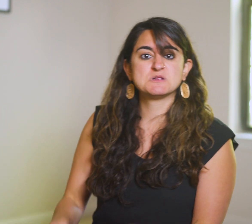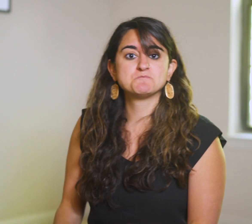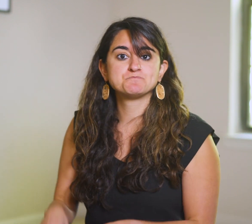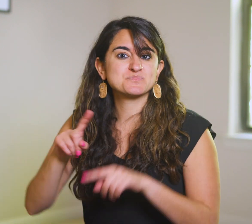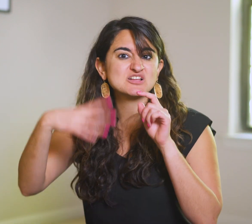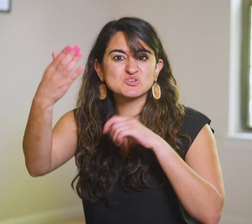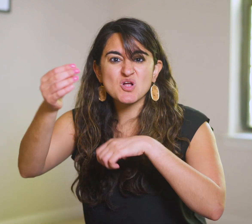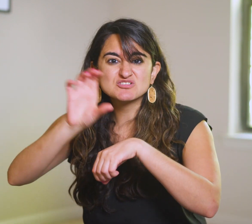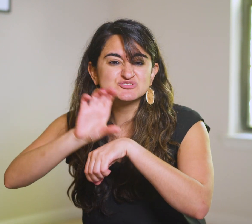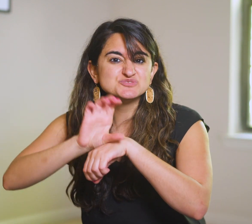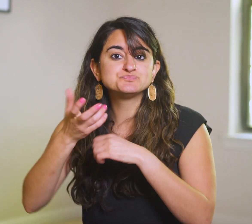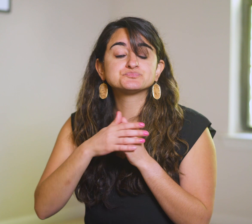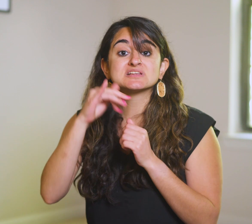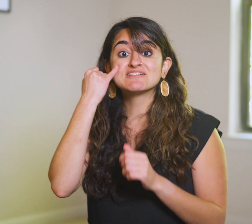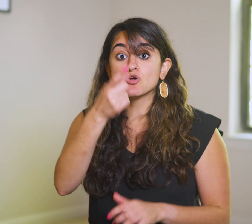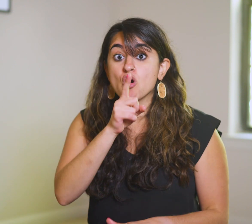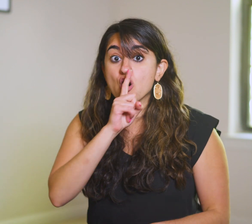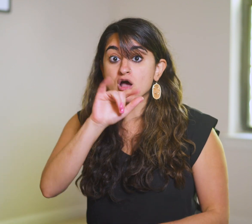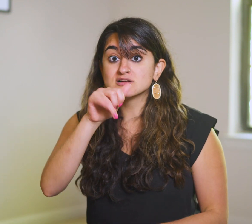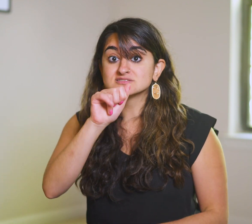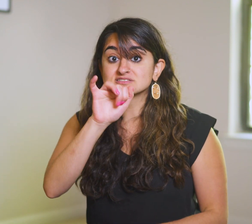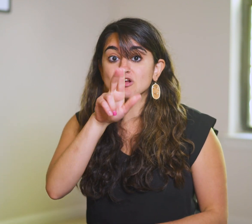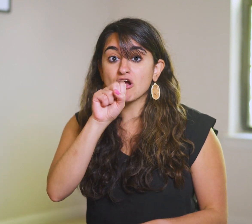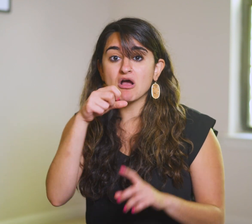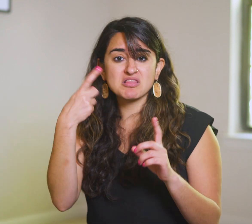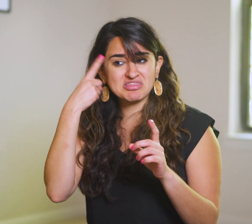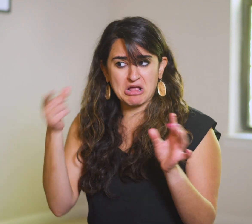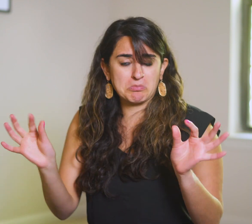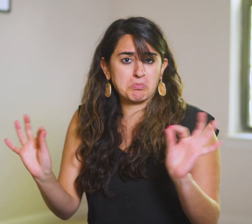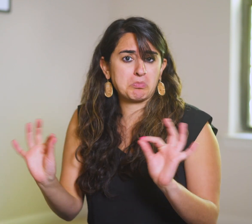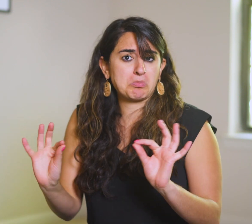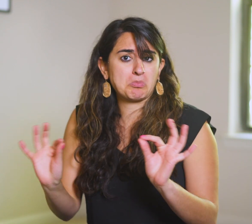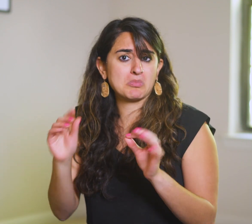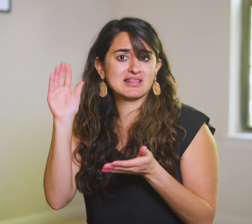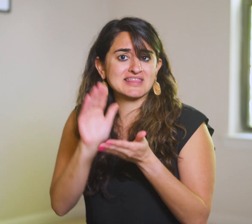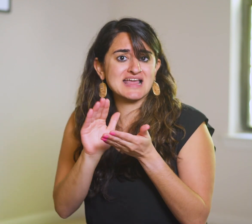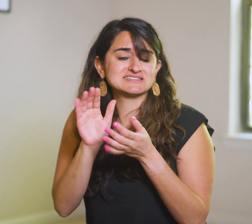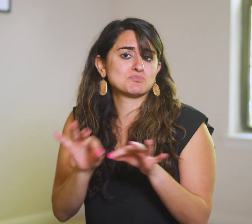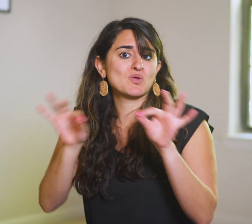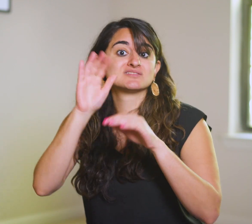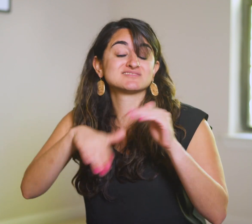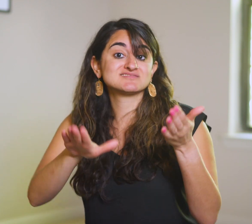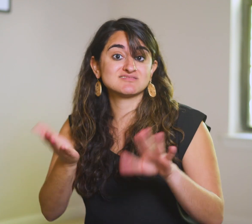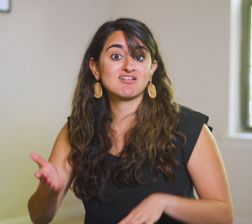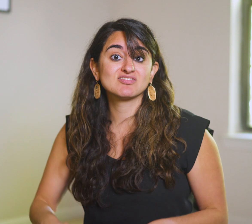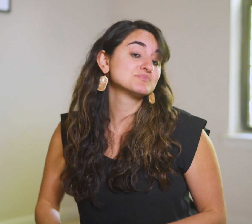and can’t go to the temple. If you’re Jairus, these things seem less important than death.